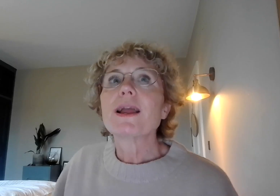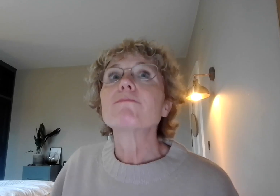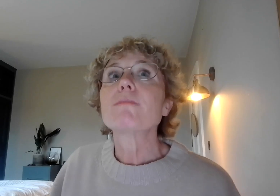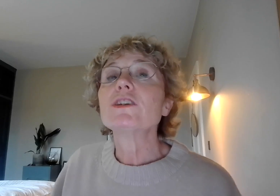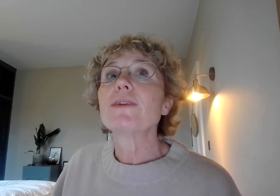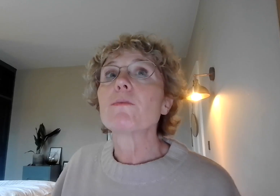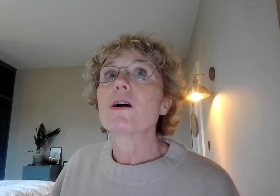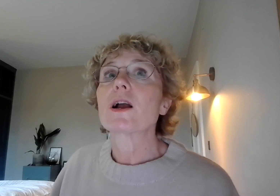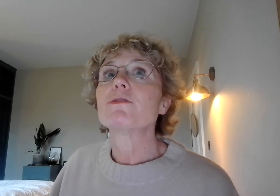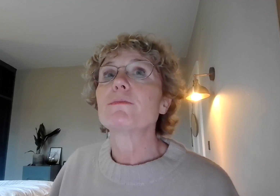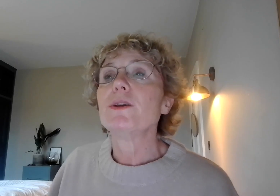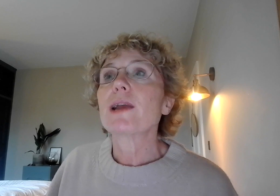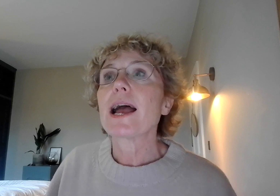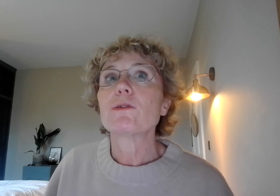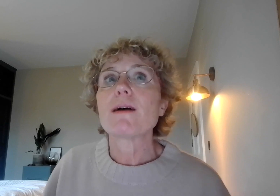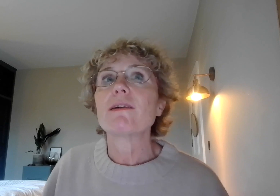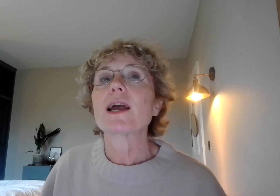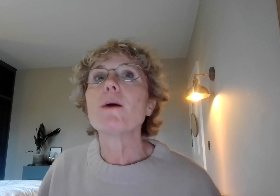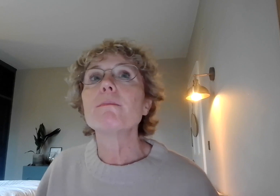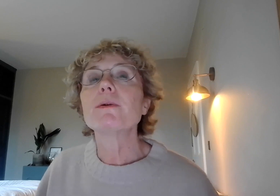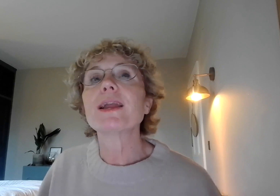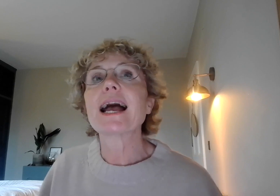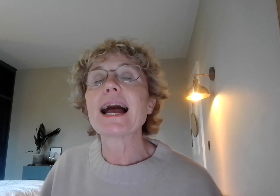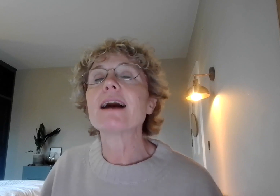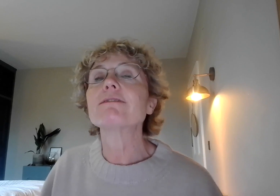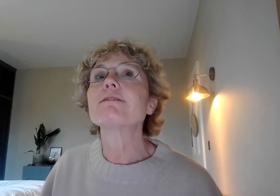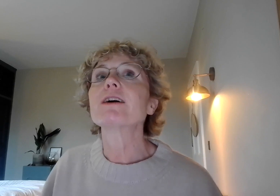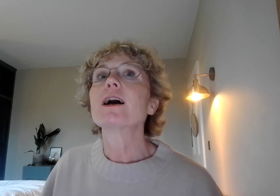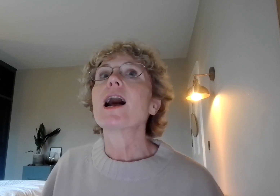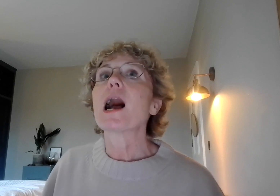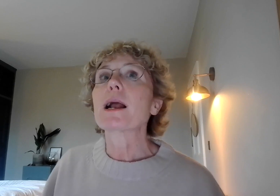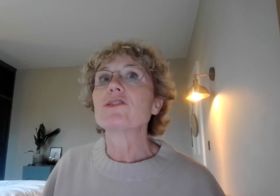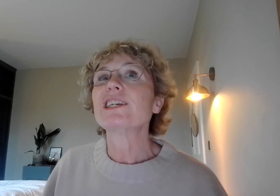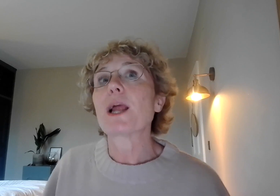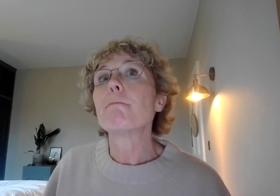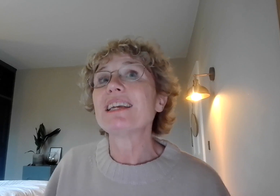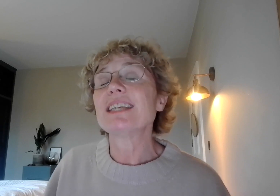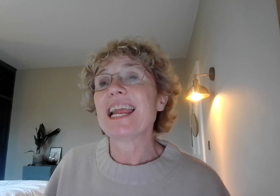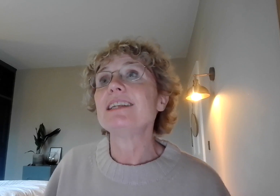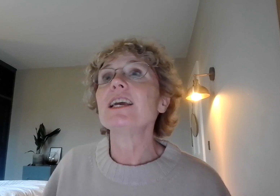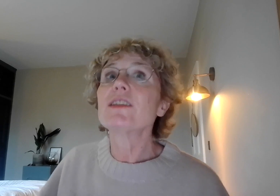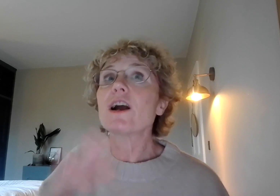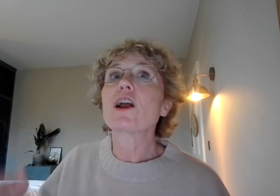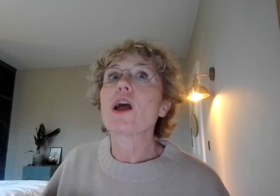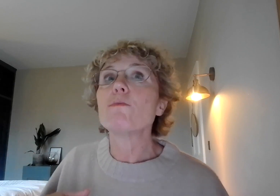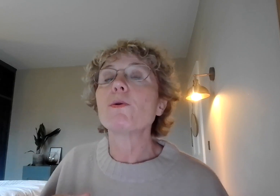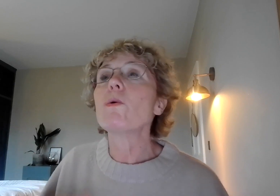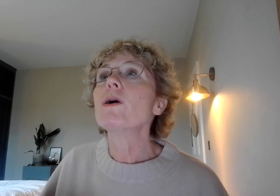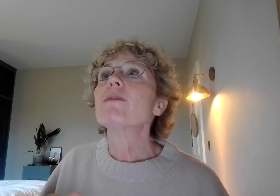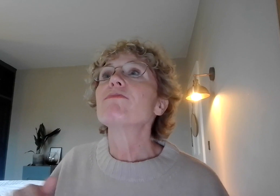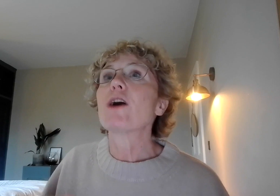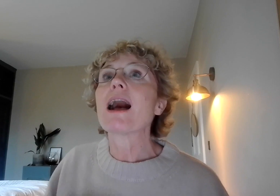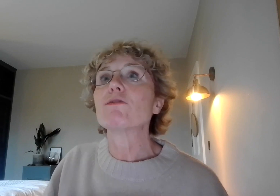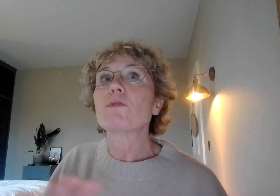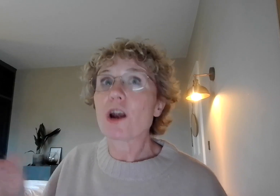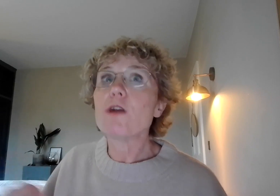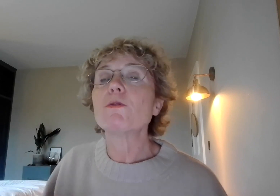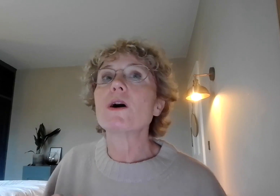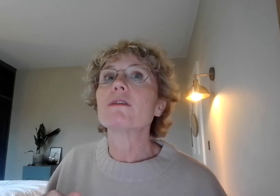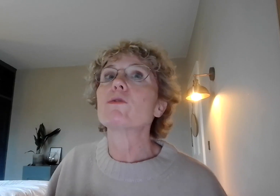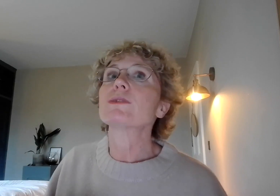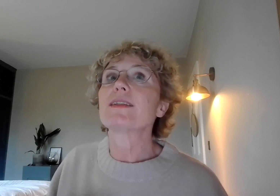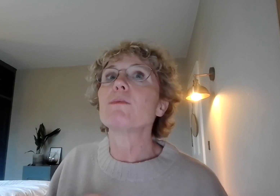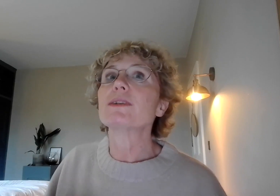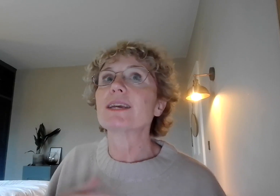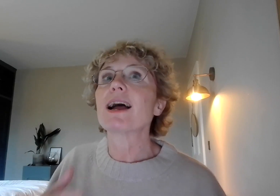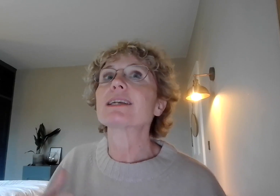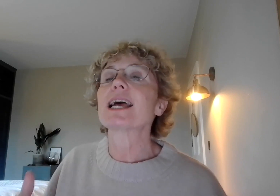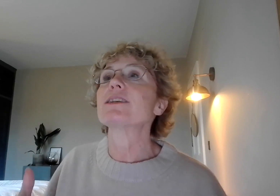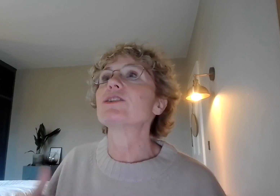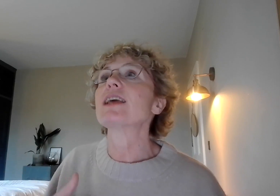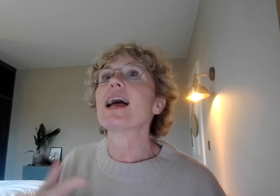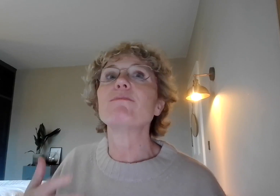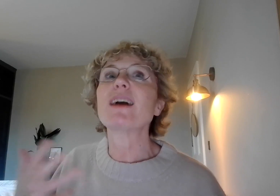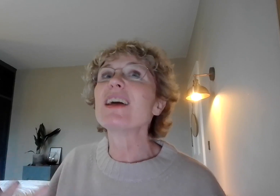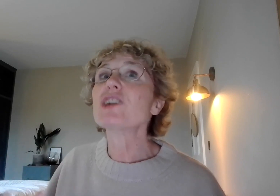So, most of our work comes from the UK or America, but we have companies like based in India that are global, that have a global workforce, and they want to give access to their